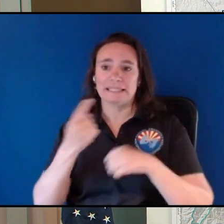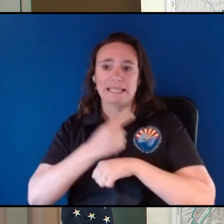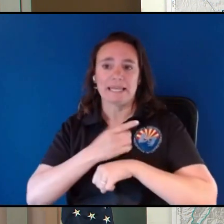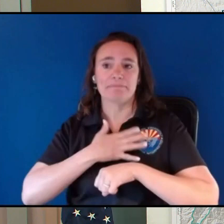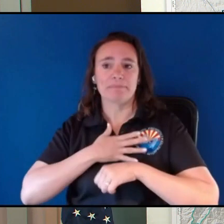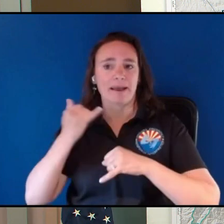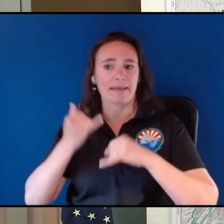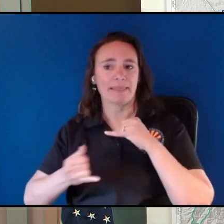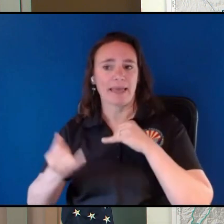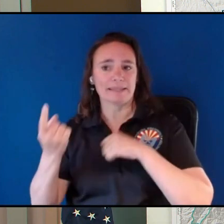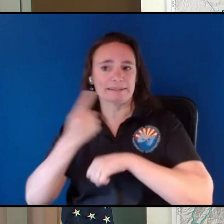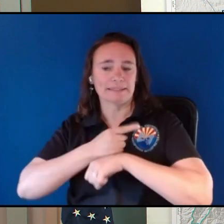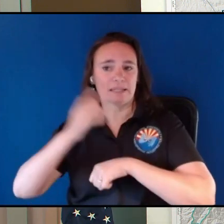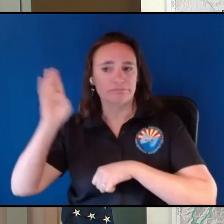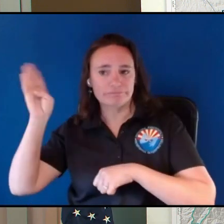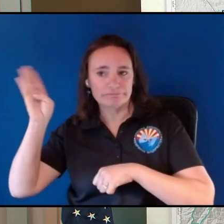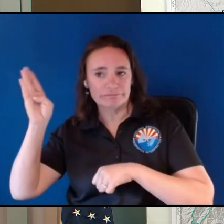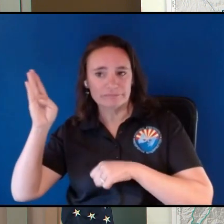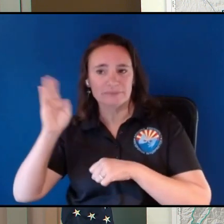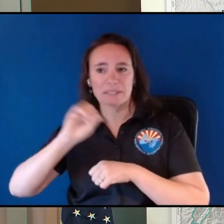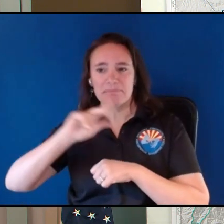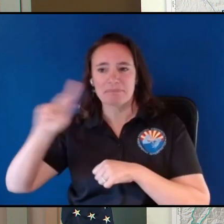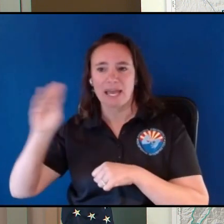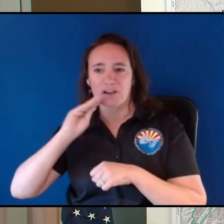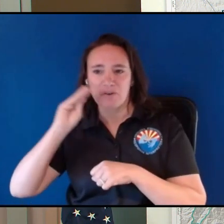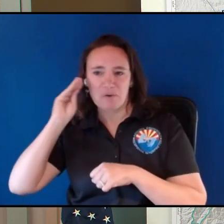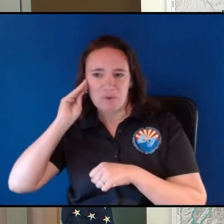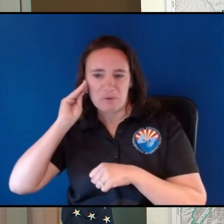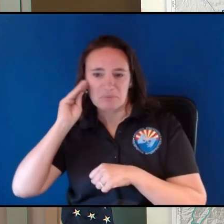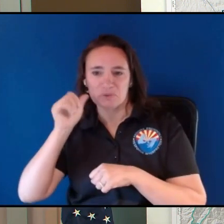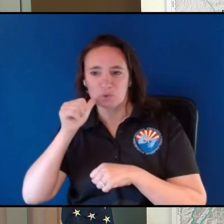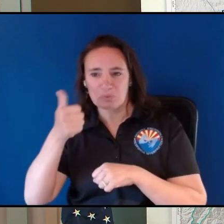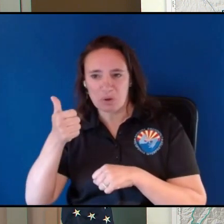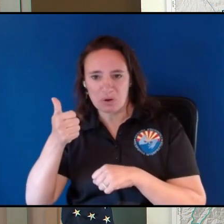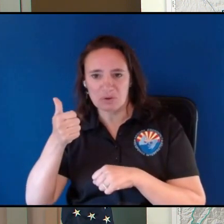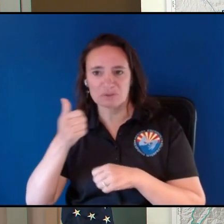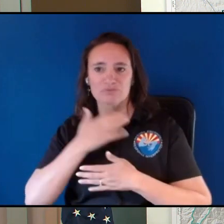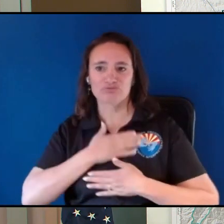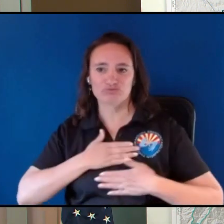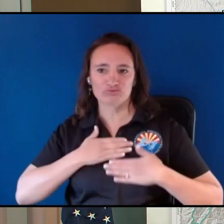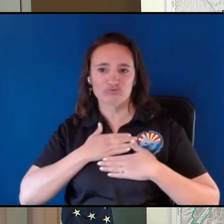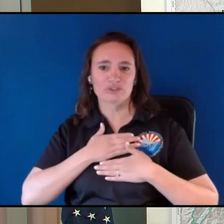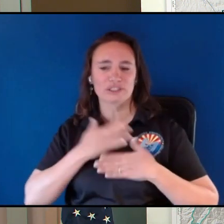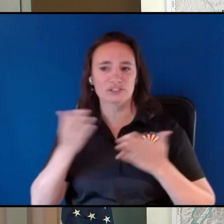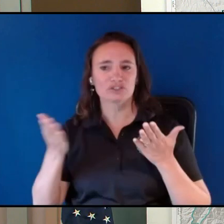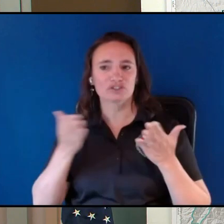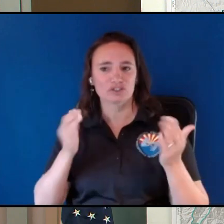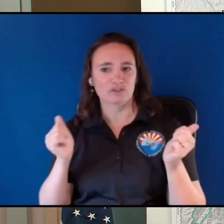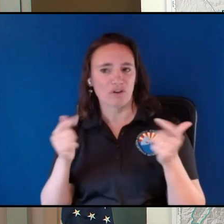go back home tomorrow. So, I appreciate being able to serve you all in your communities. My predecessor